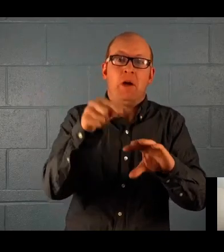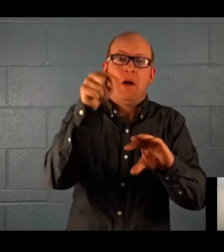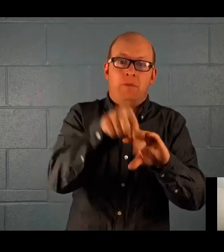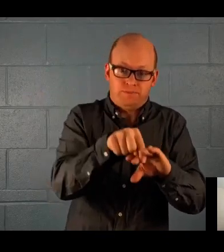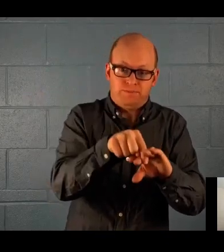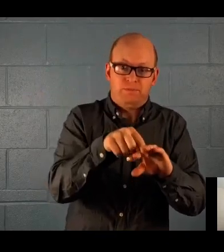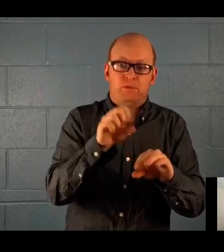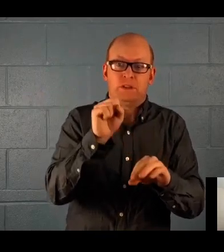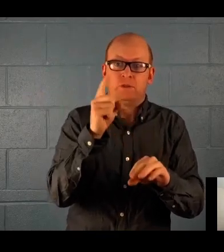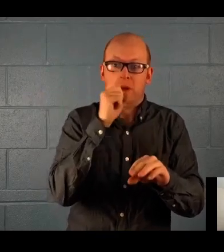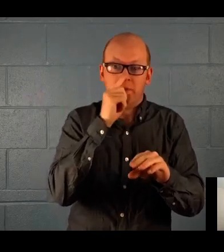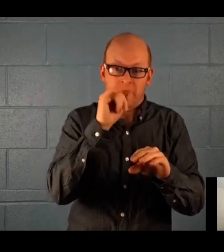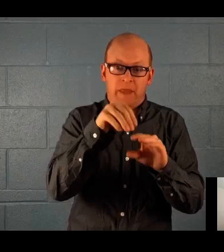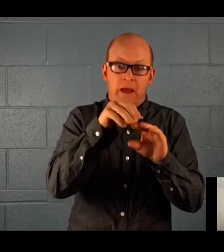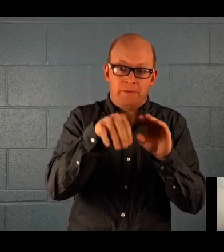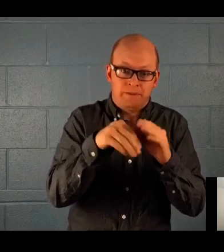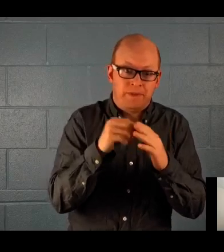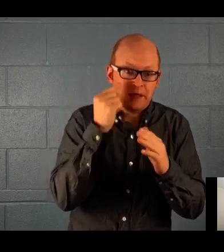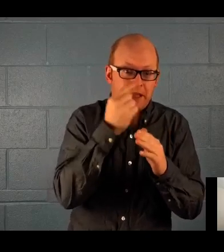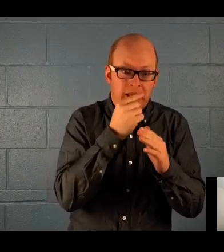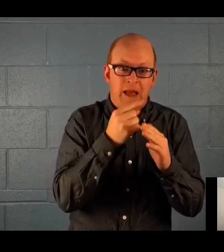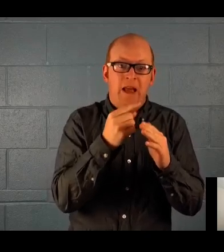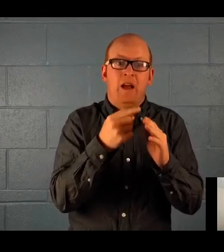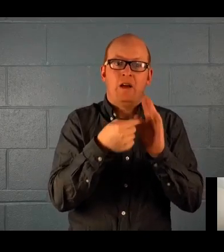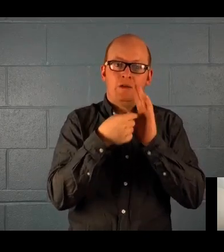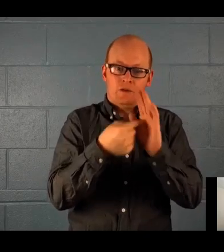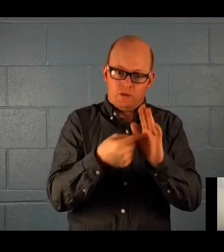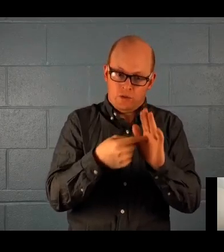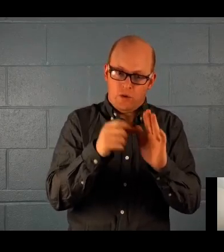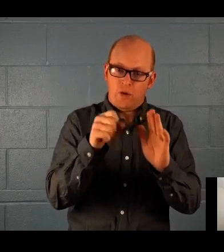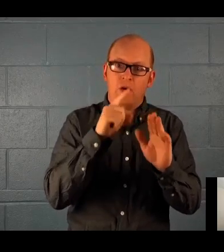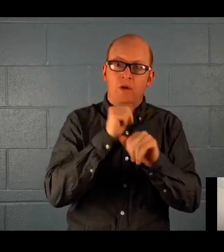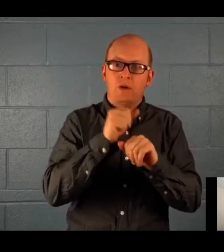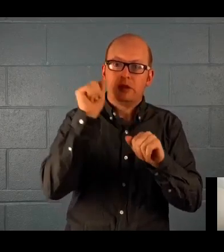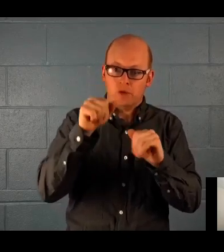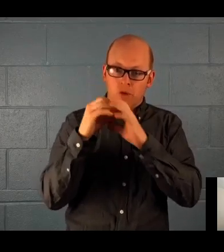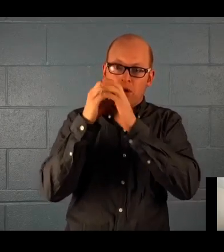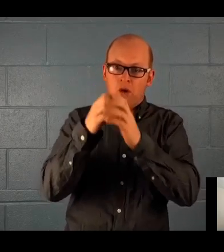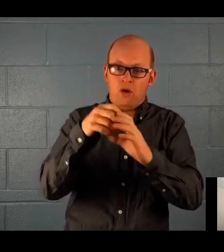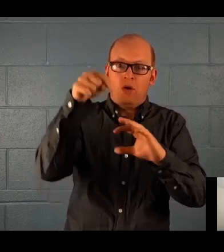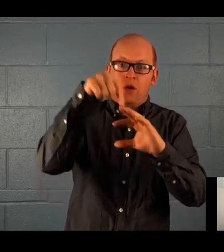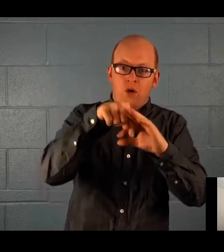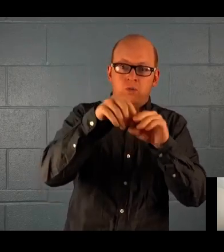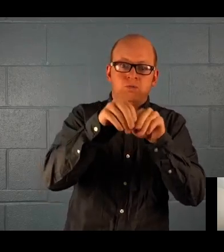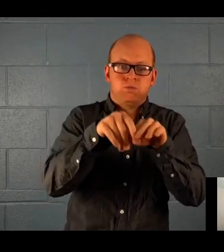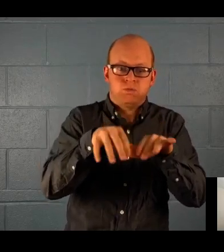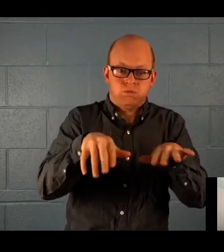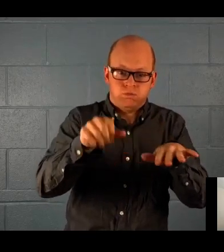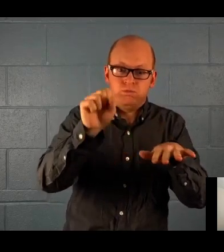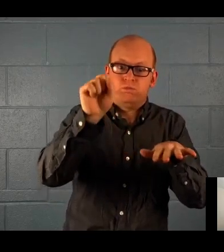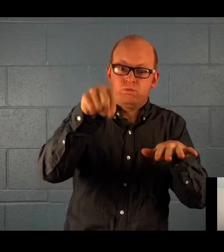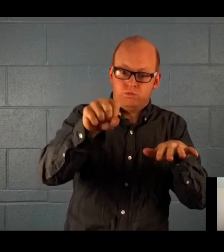from the shaker 1 mouse, and showed that indeed it was possible, and the protein expressed exactly where it should express.